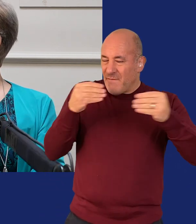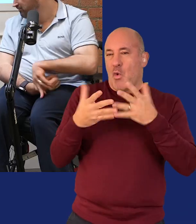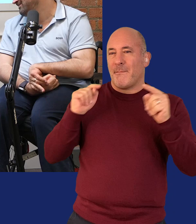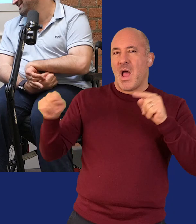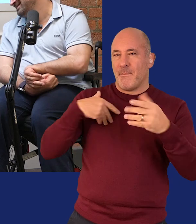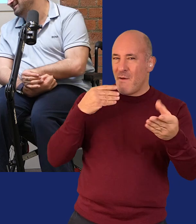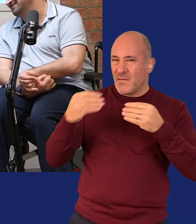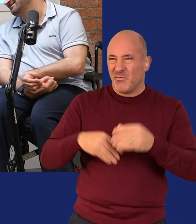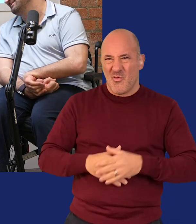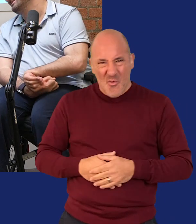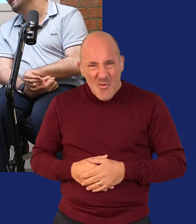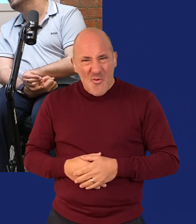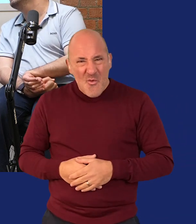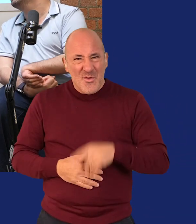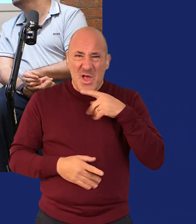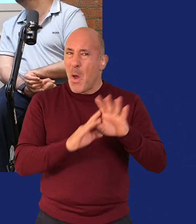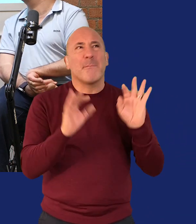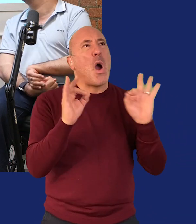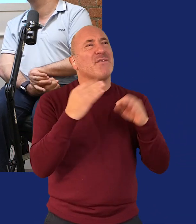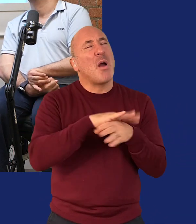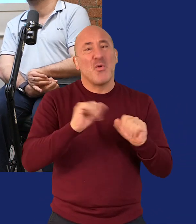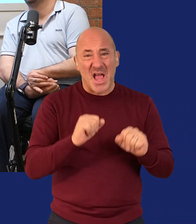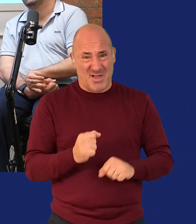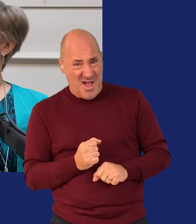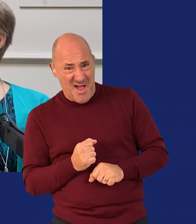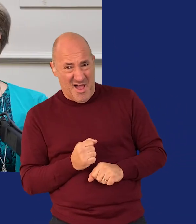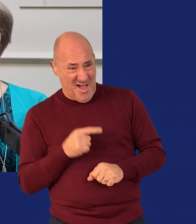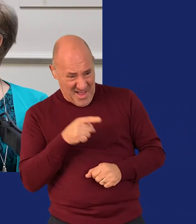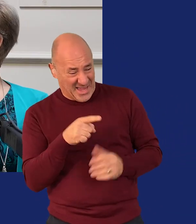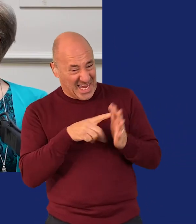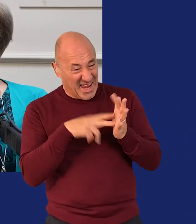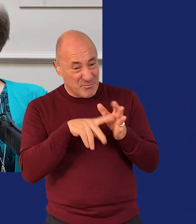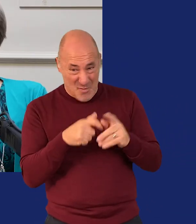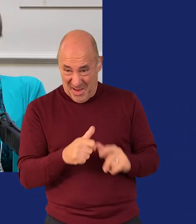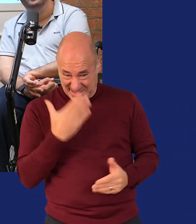I was going to say, you know, I said there was no perfect workplace? Still! Evenbreak is doing okay! Yeah, it's